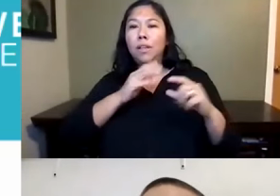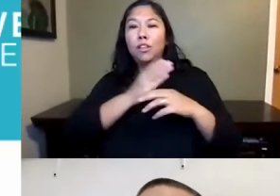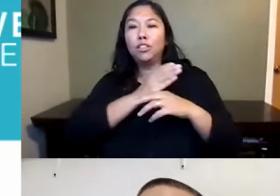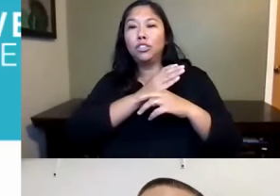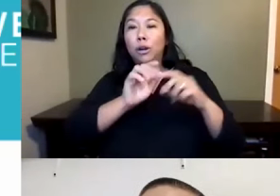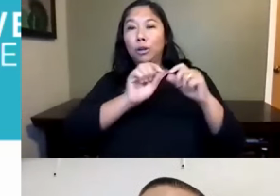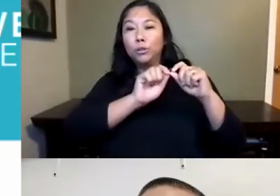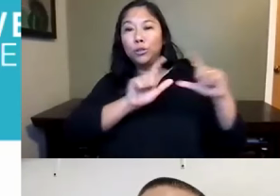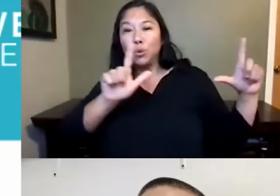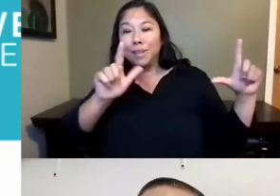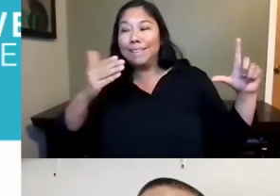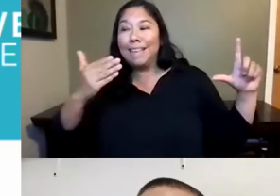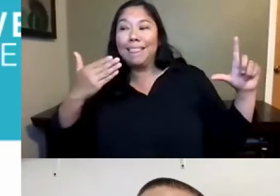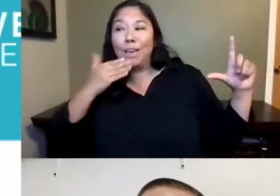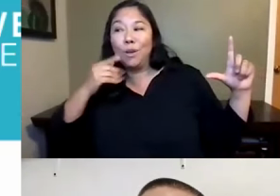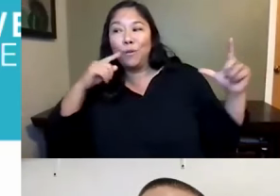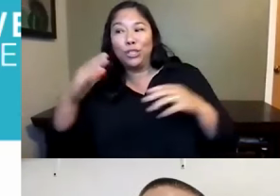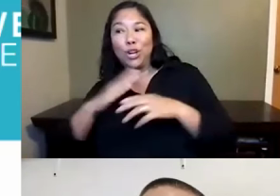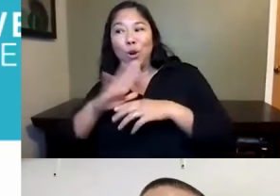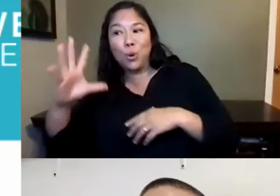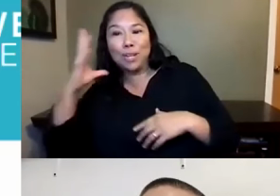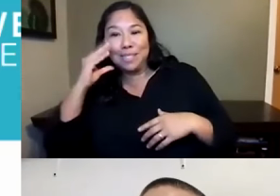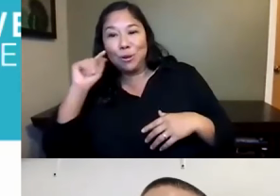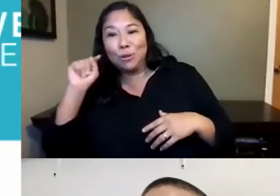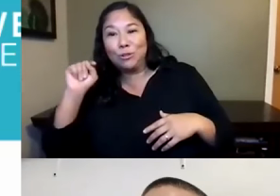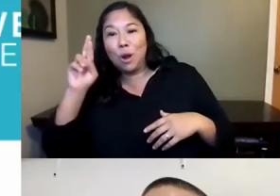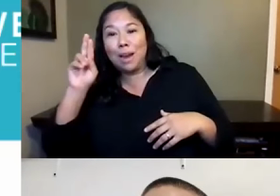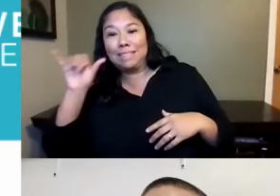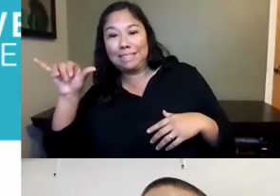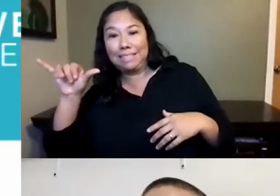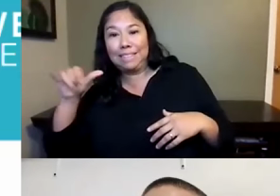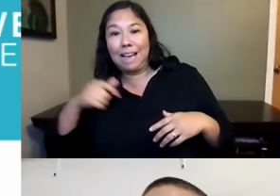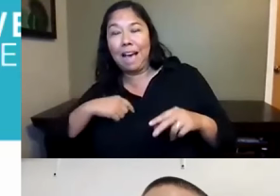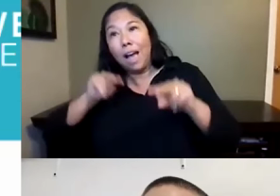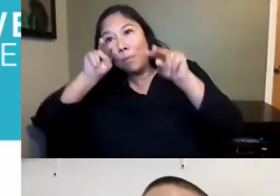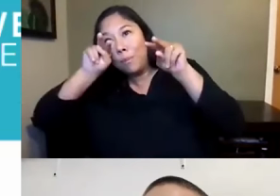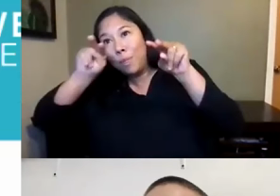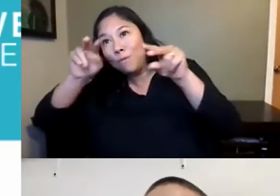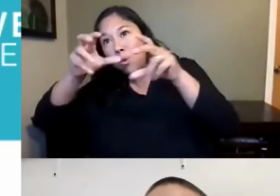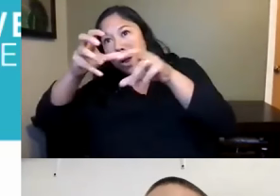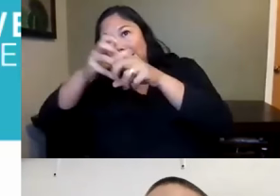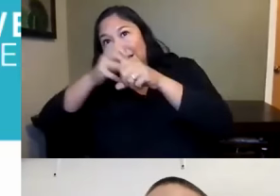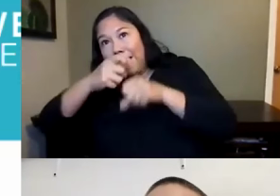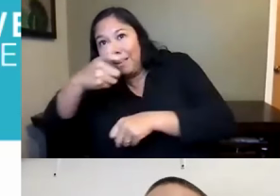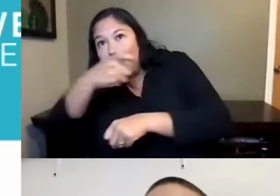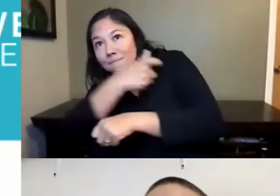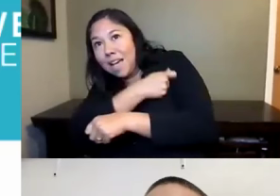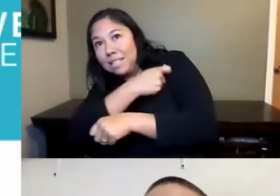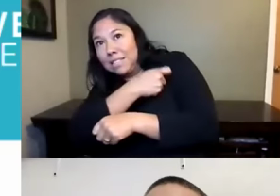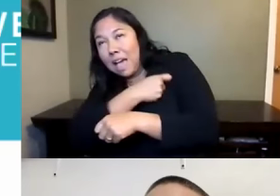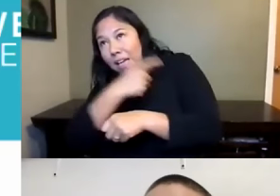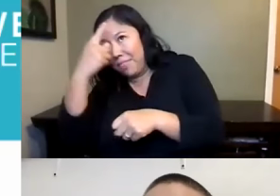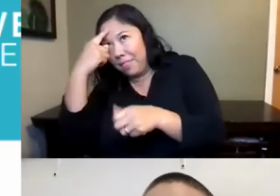Thank you for sharing your experience, Tracy. I'm looking forward to getting my vaccination on Sunday.